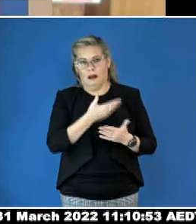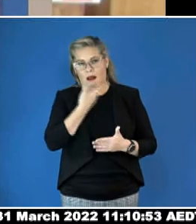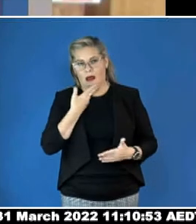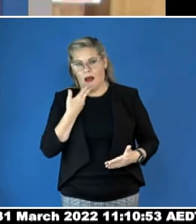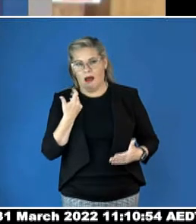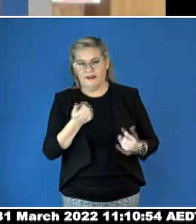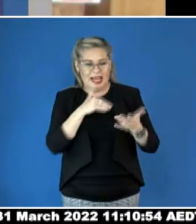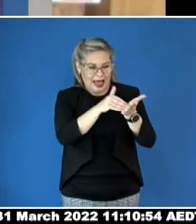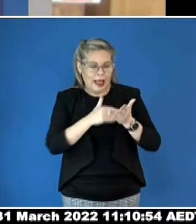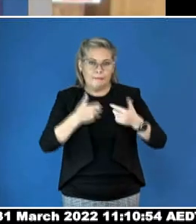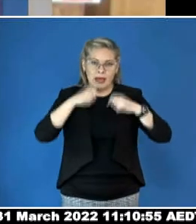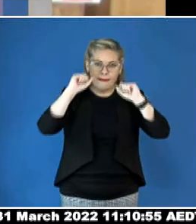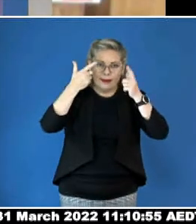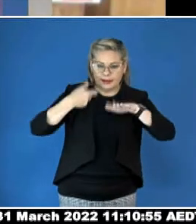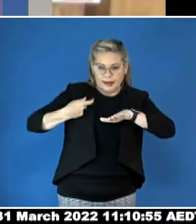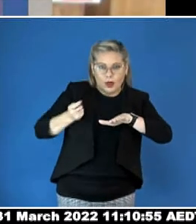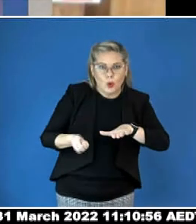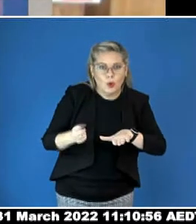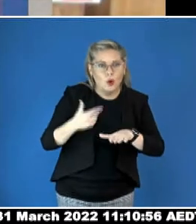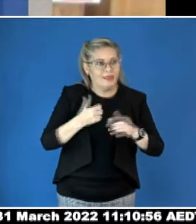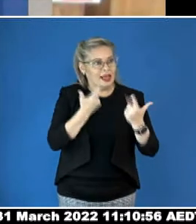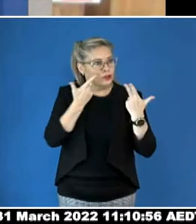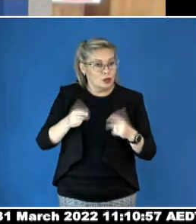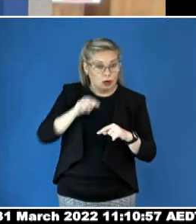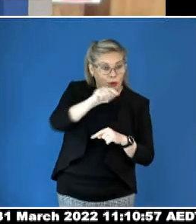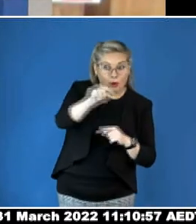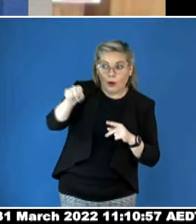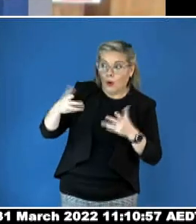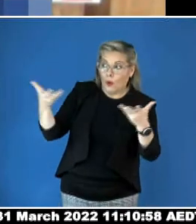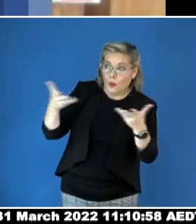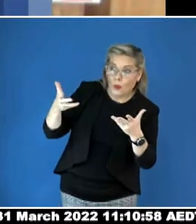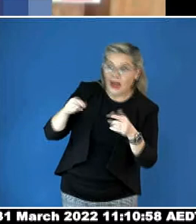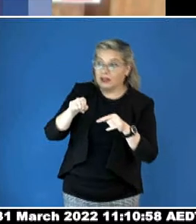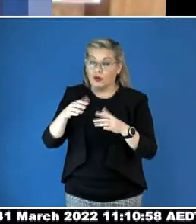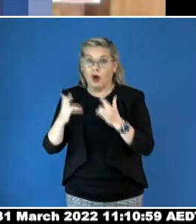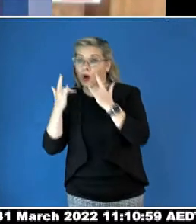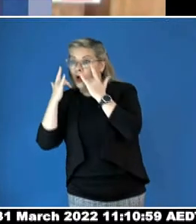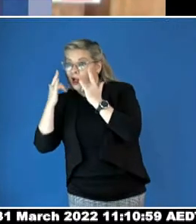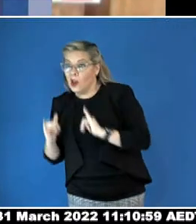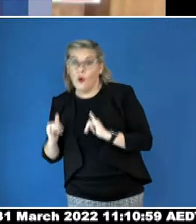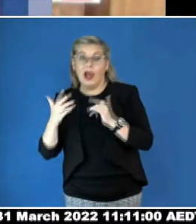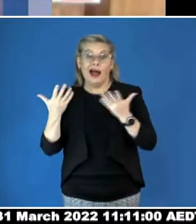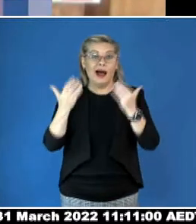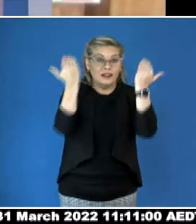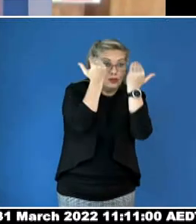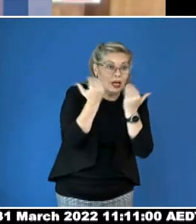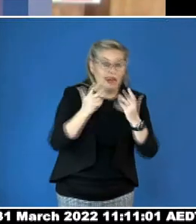They showed me around the courthouse and the room that I was going to be in if I had to talk to the judge and the lawyers.